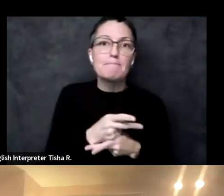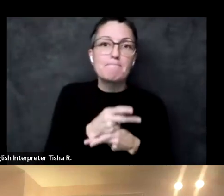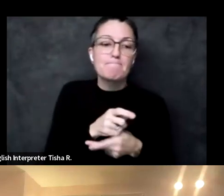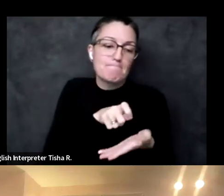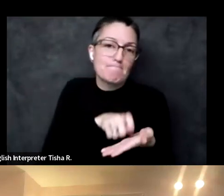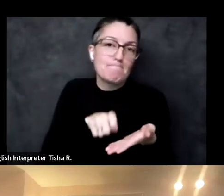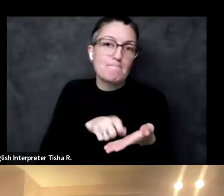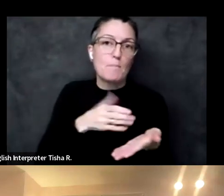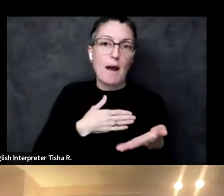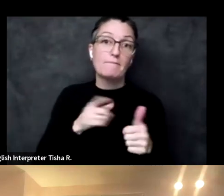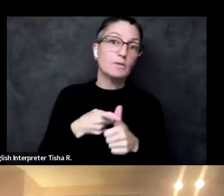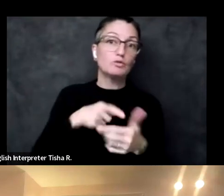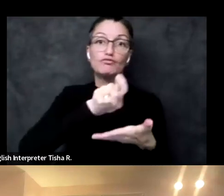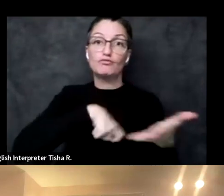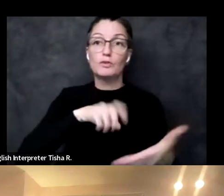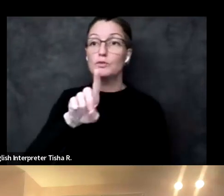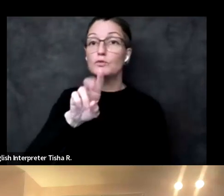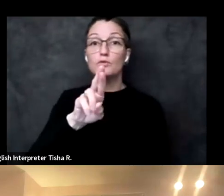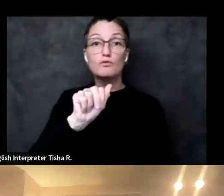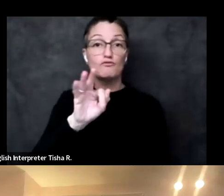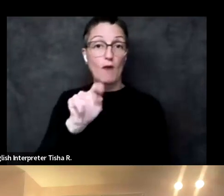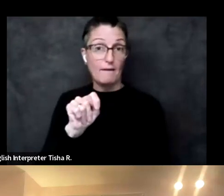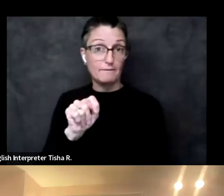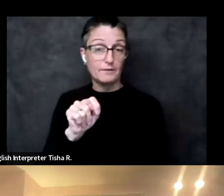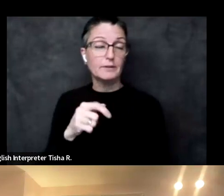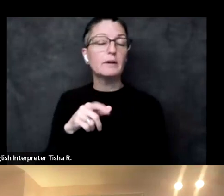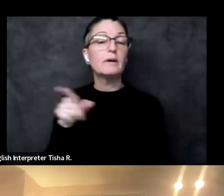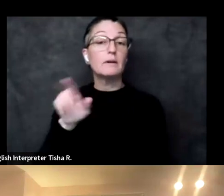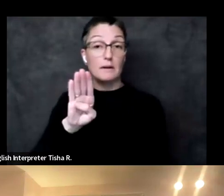and basically was like, if you had all the money in the world